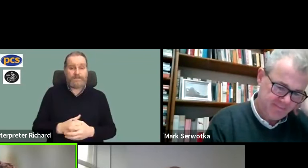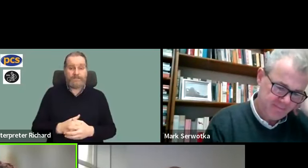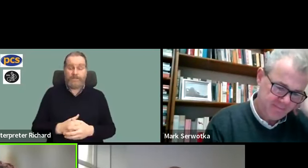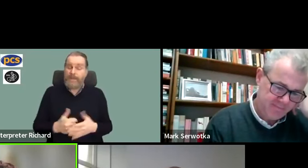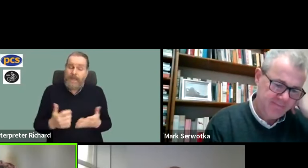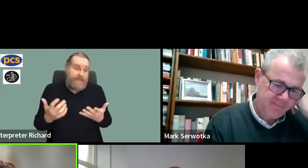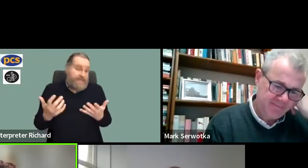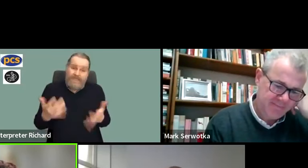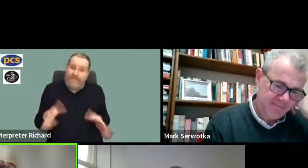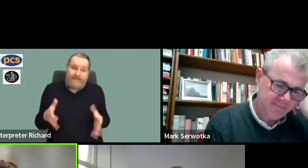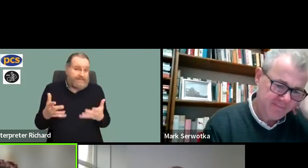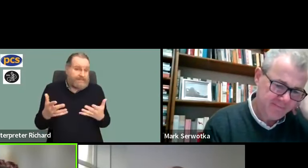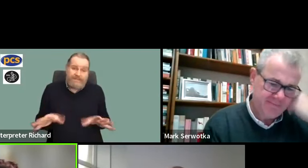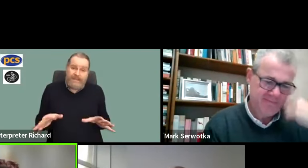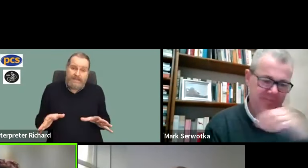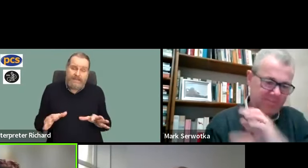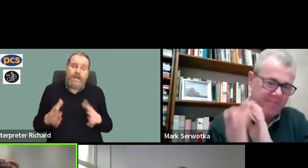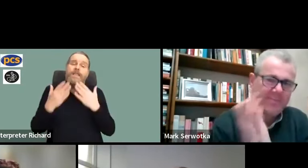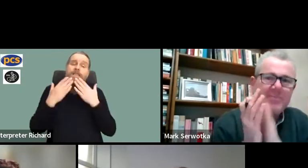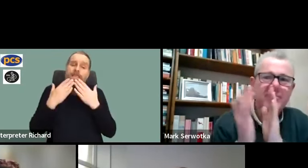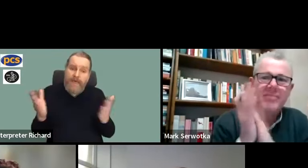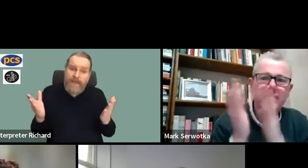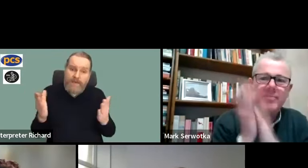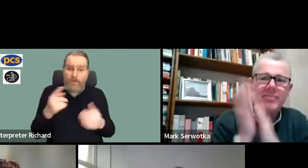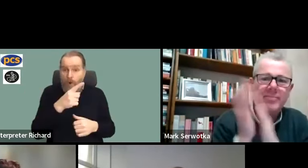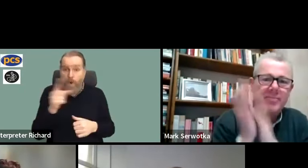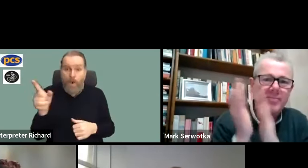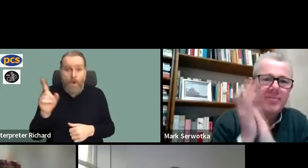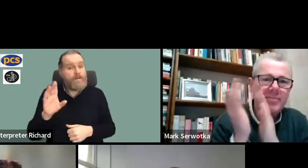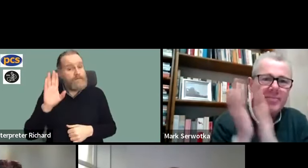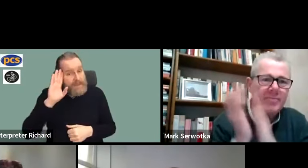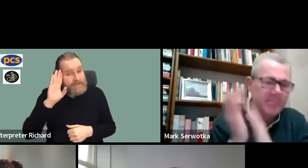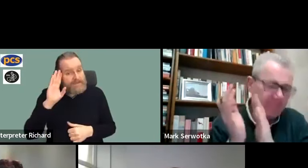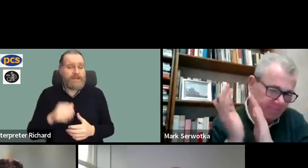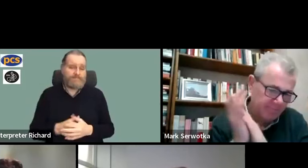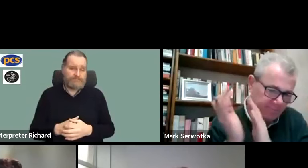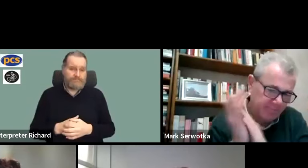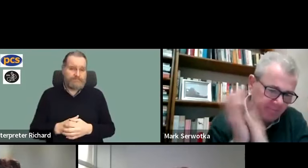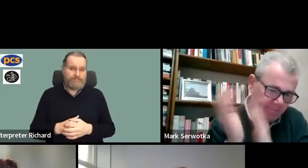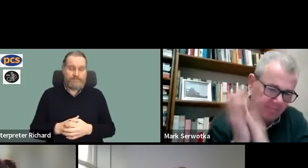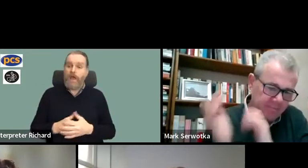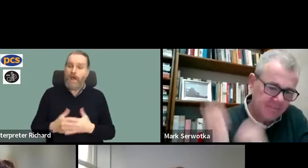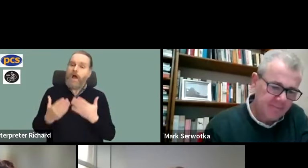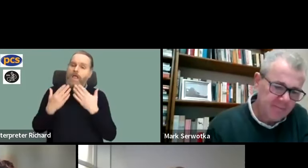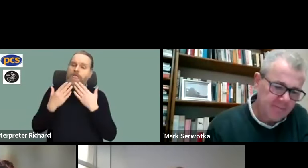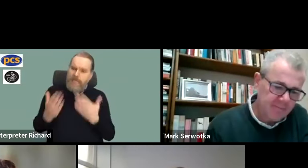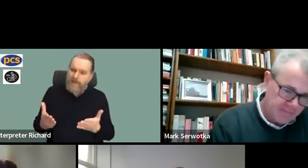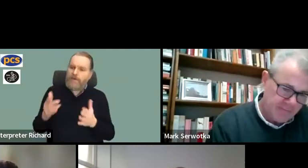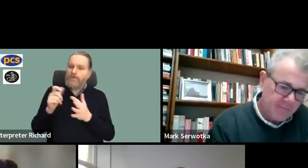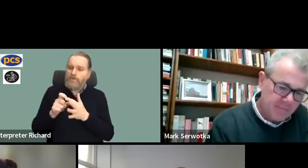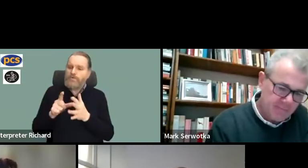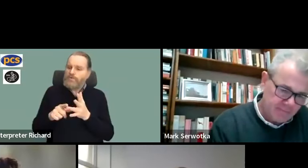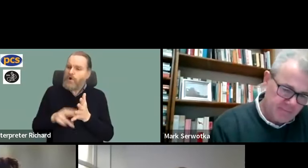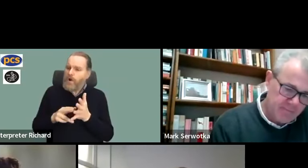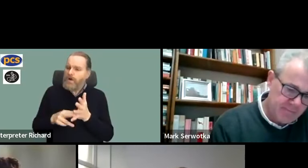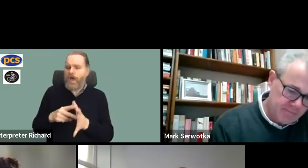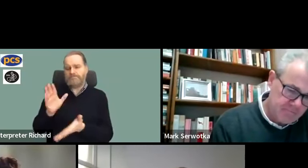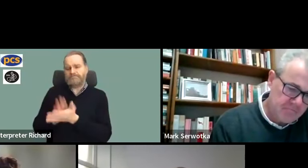us as us as well. I can ask you to do. thanks for to do. thanks for listening. Okay. Brilliant. Thank you. Very much, Donna, and thanks